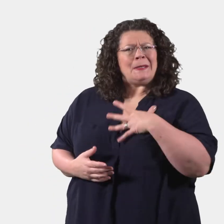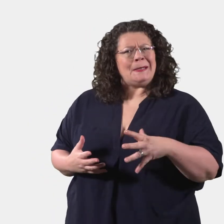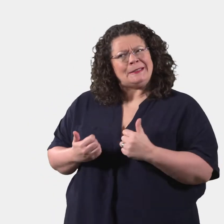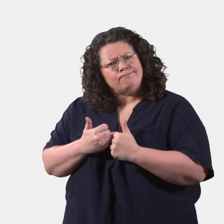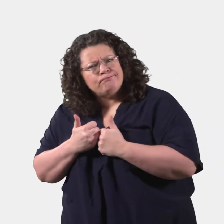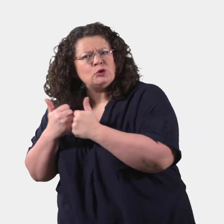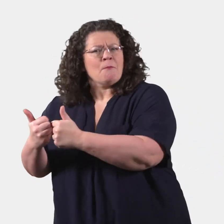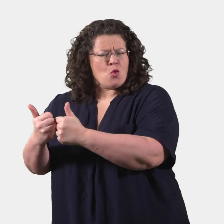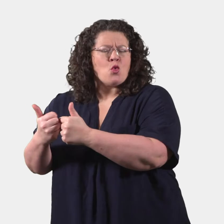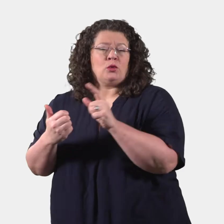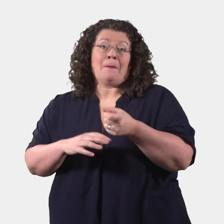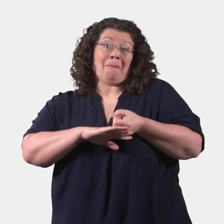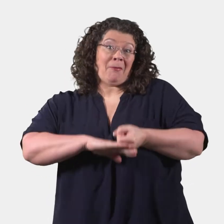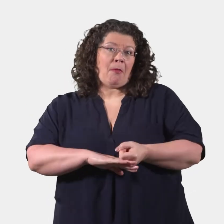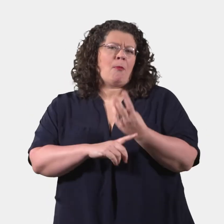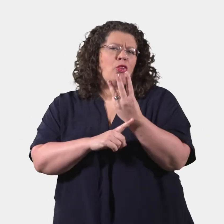for at least 35 hours a week.